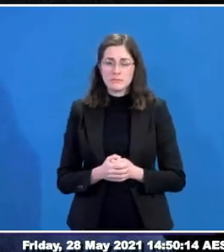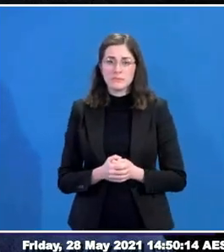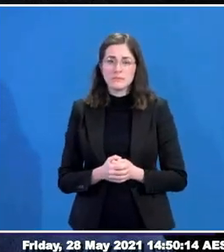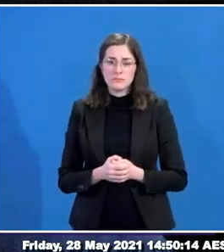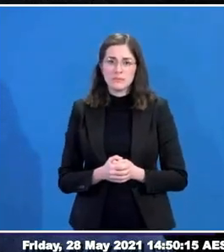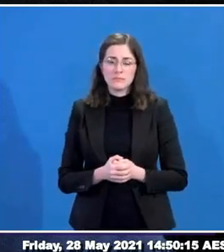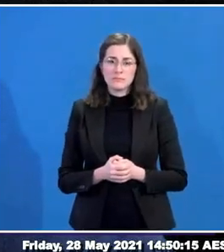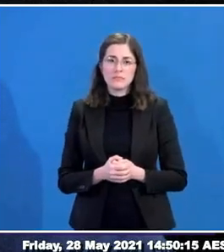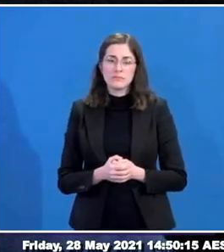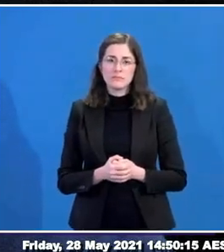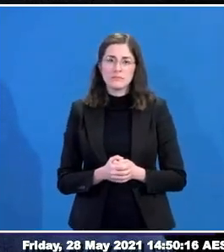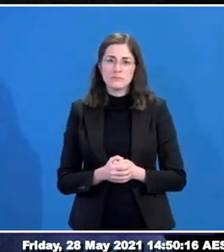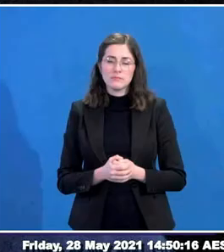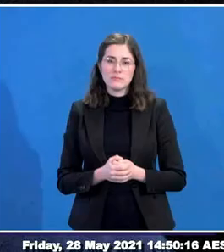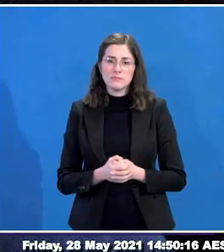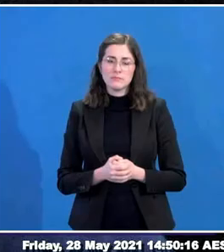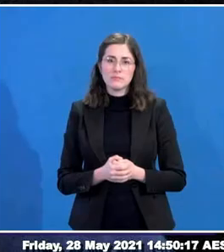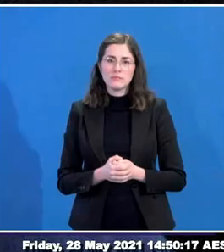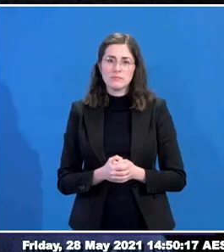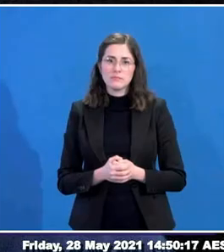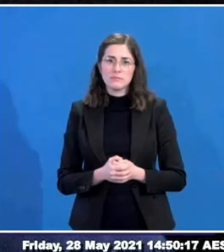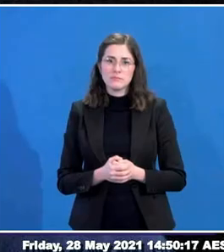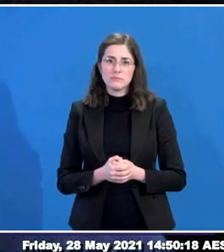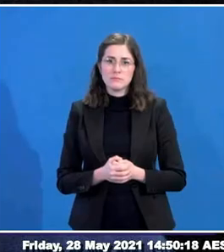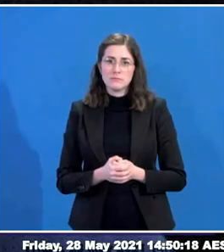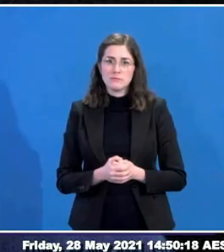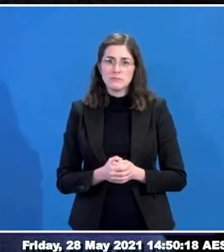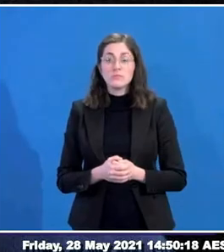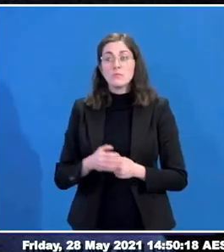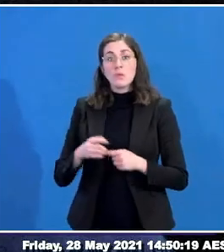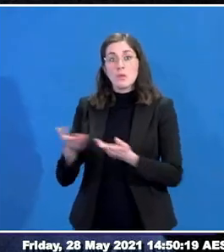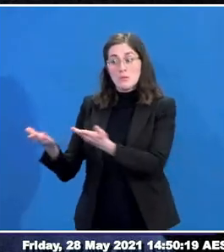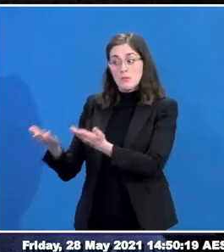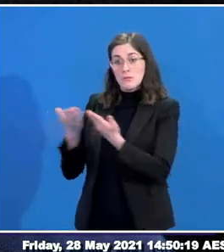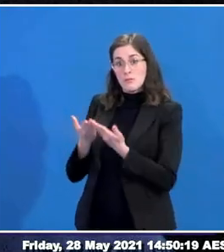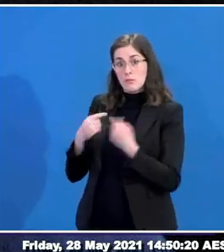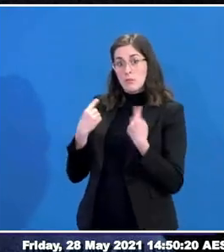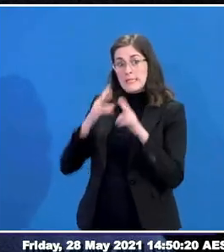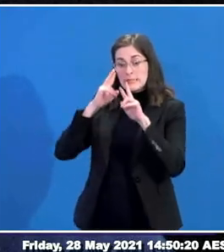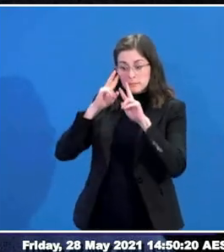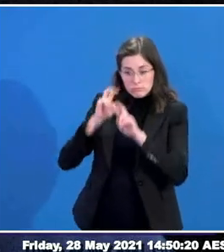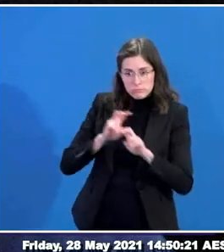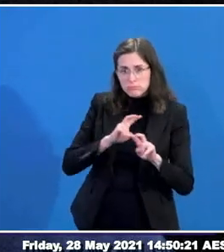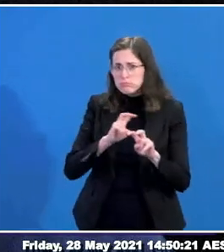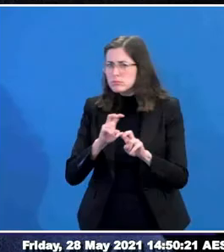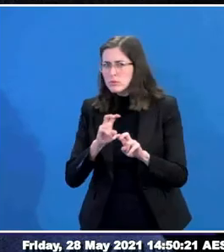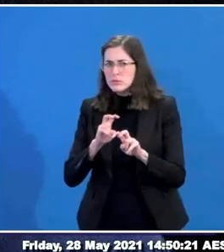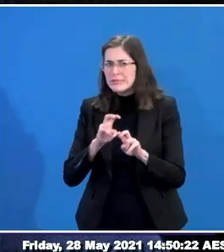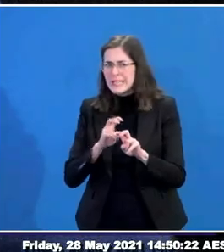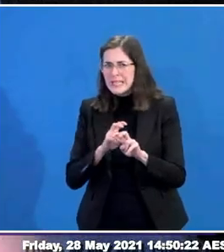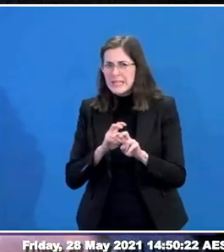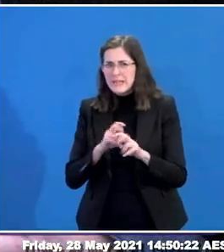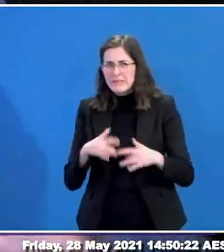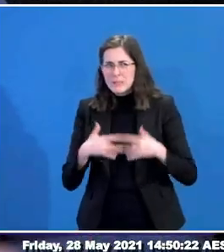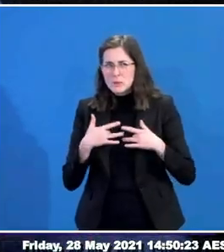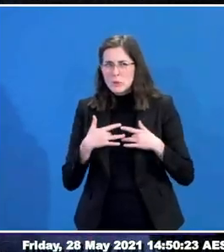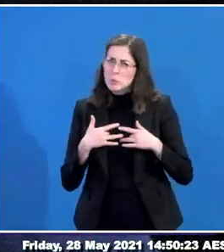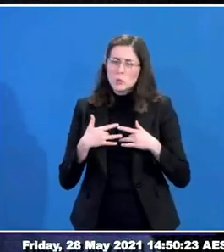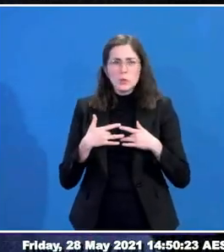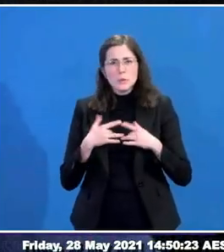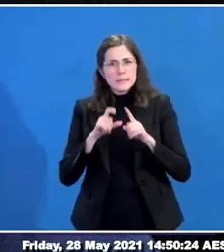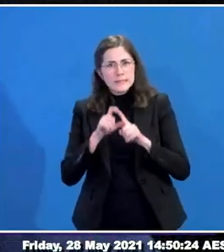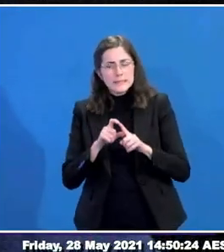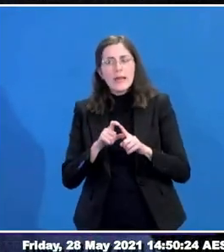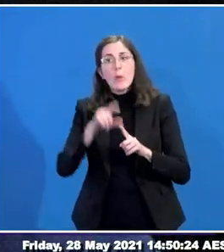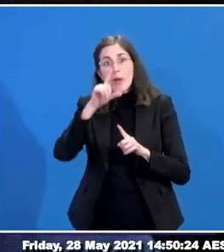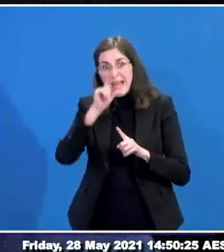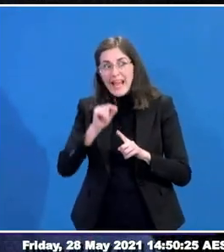raised, issues emerge that may prompt us to separately investigate and